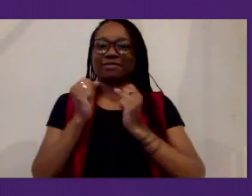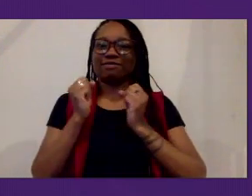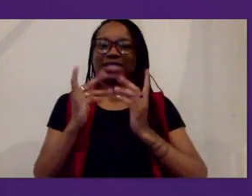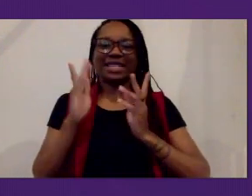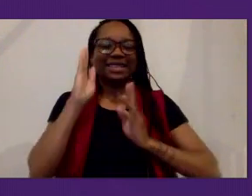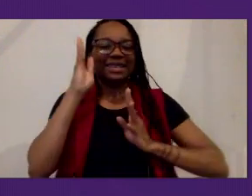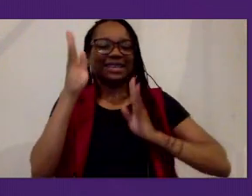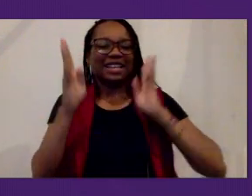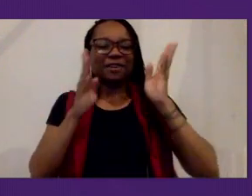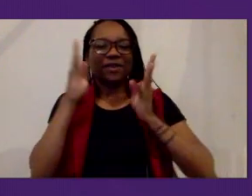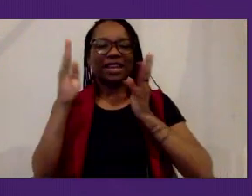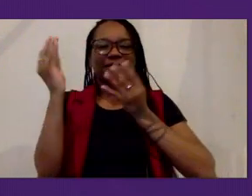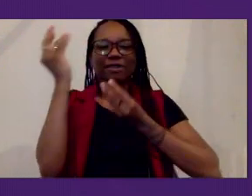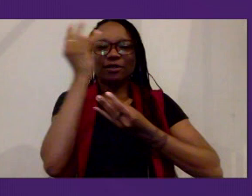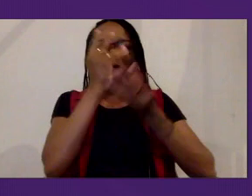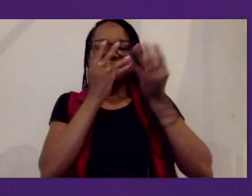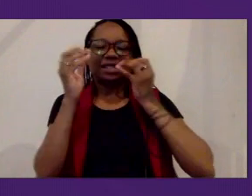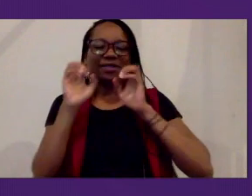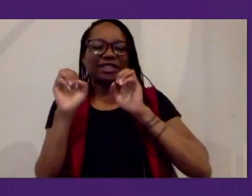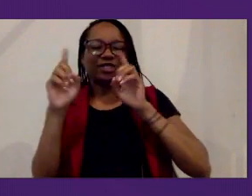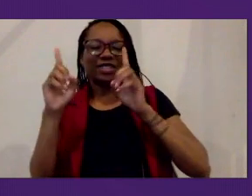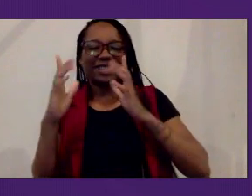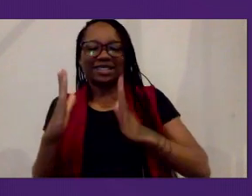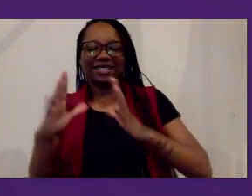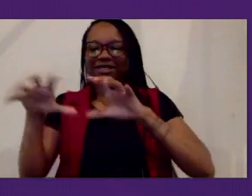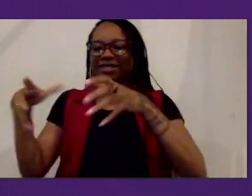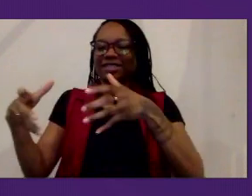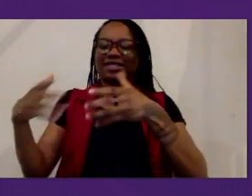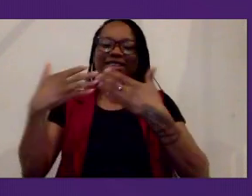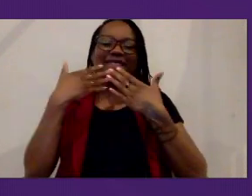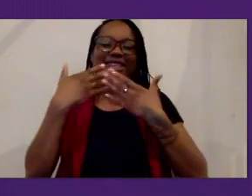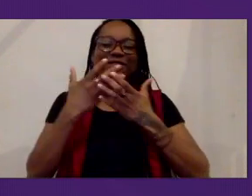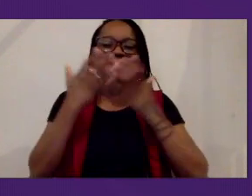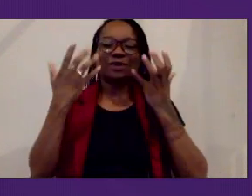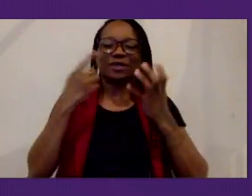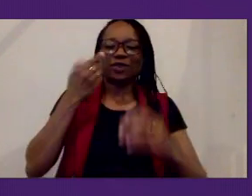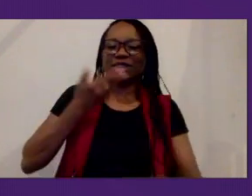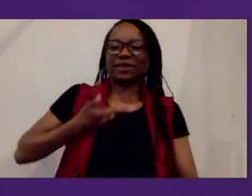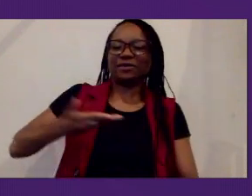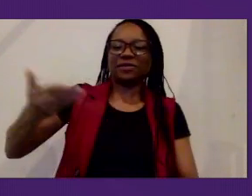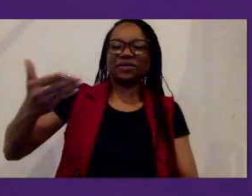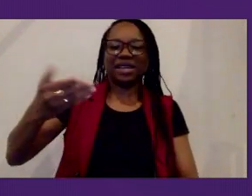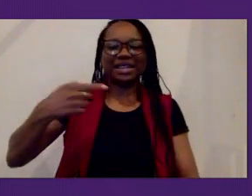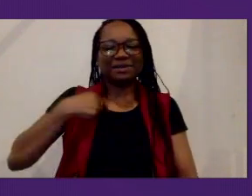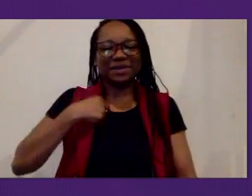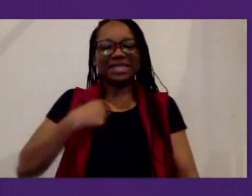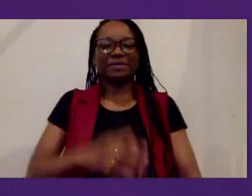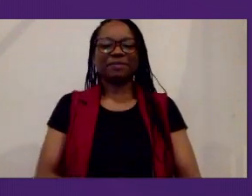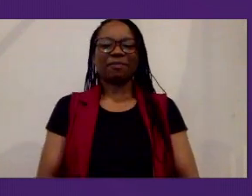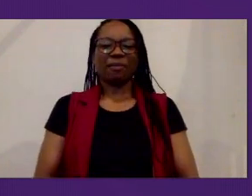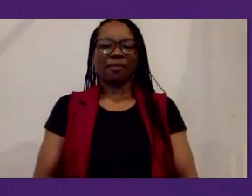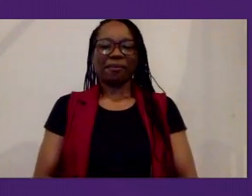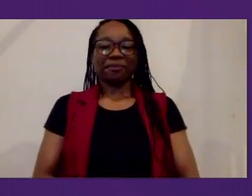educators. So, thank you so much for introducing me and for inviting me. Before I begin, however,